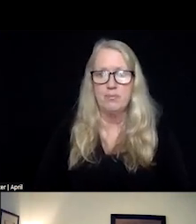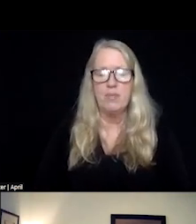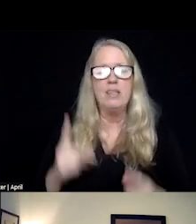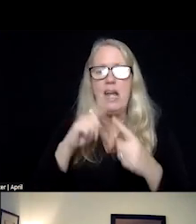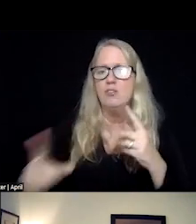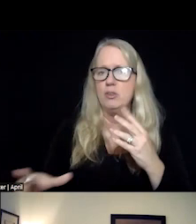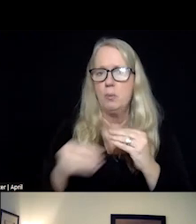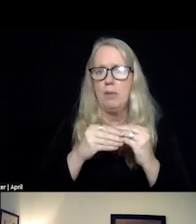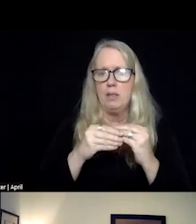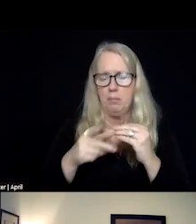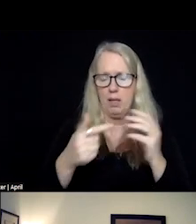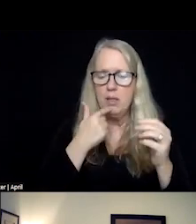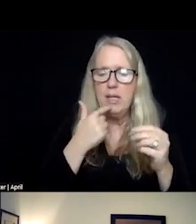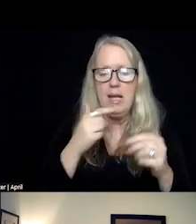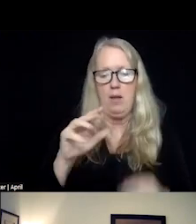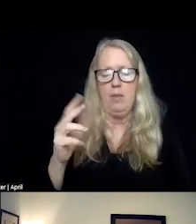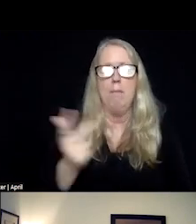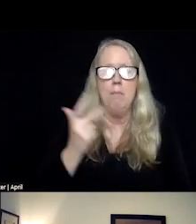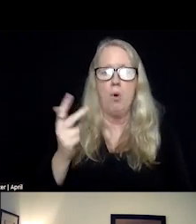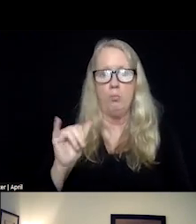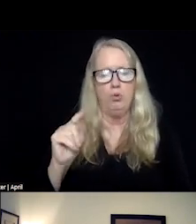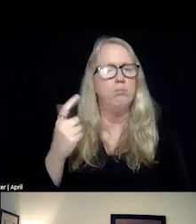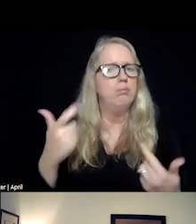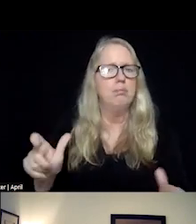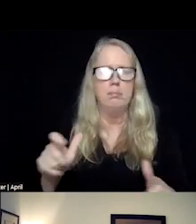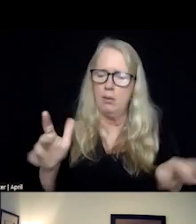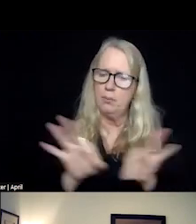YEAH, THE MOBILE UNITS ARE HUGE.